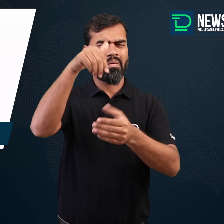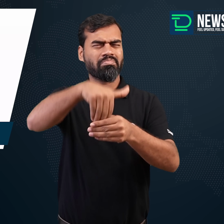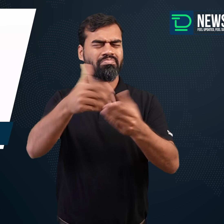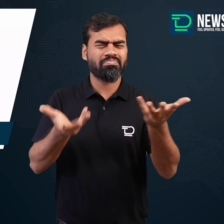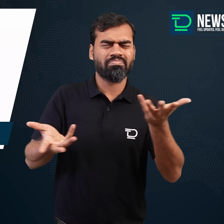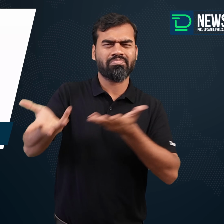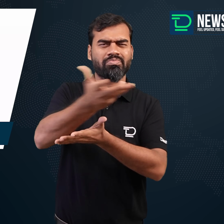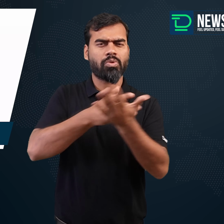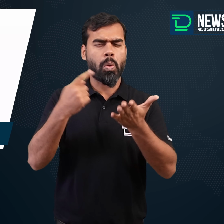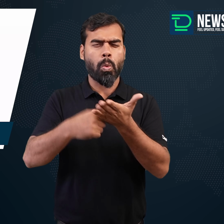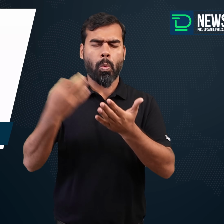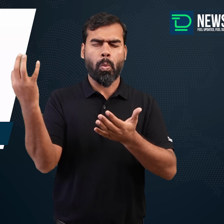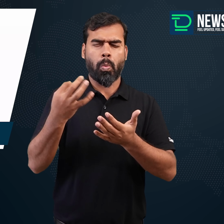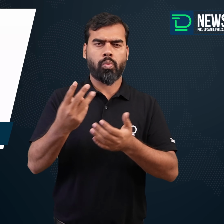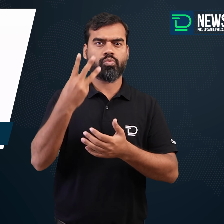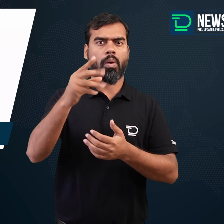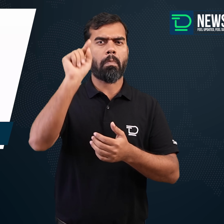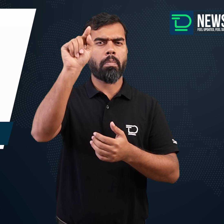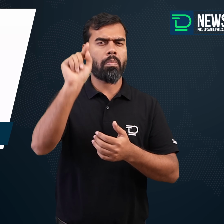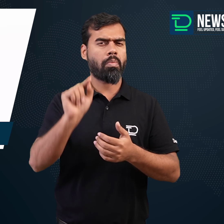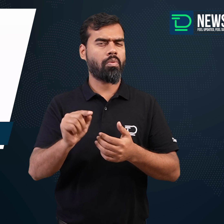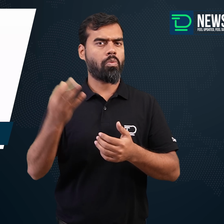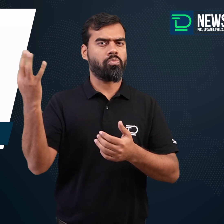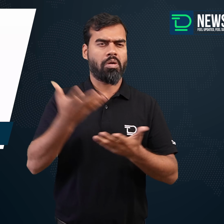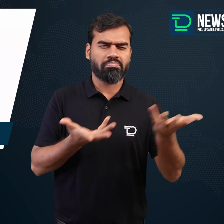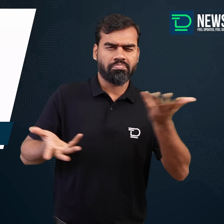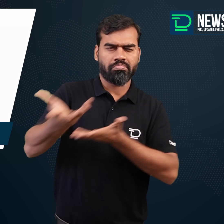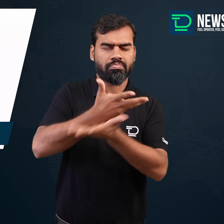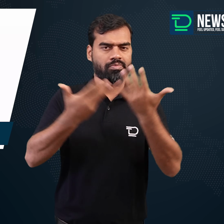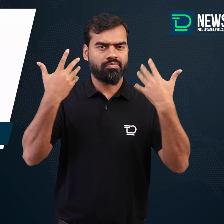In that meeting, they introduced three new rules for international cricket.